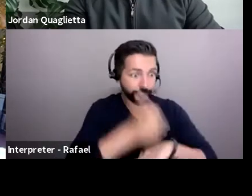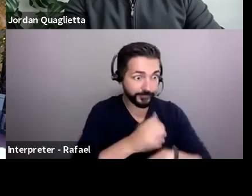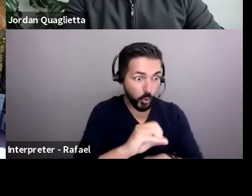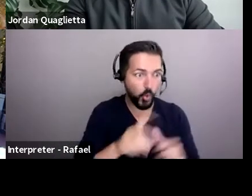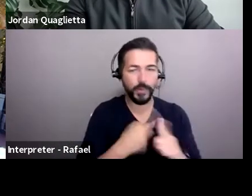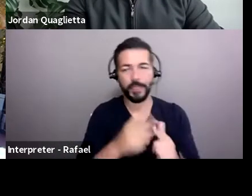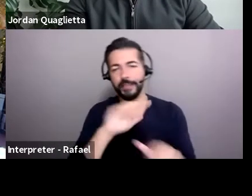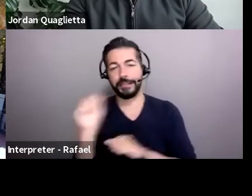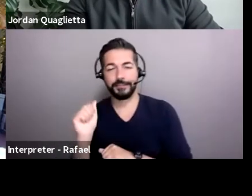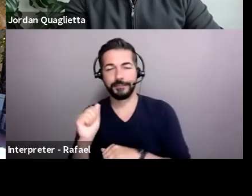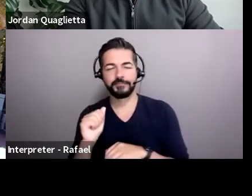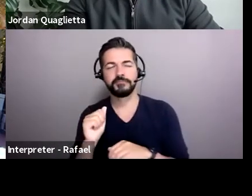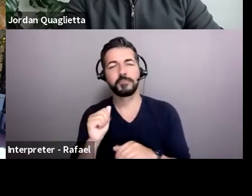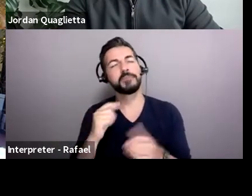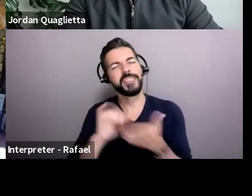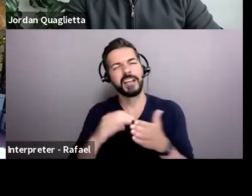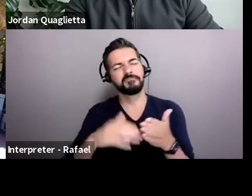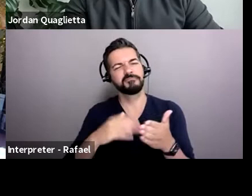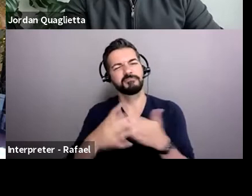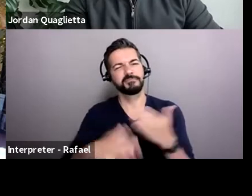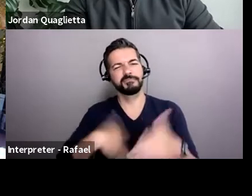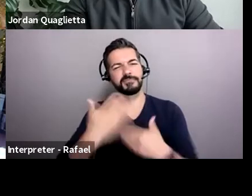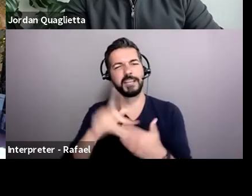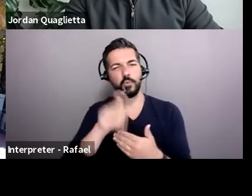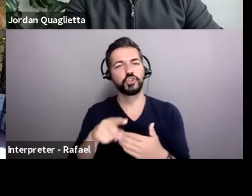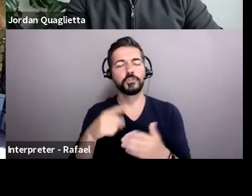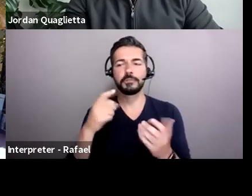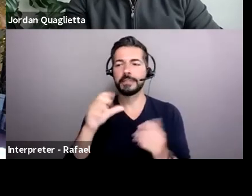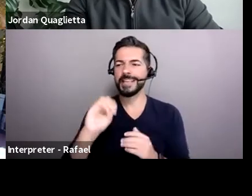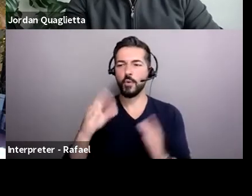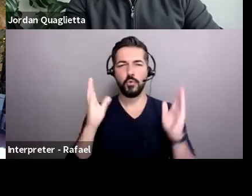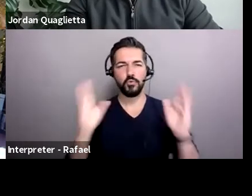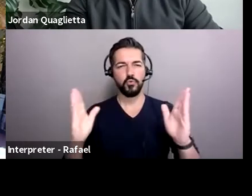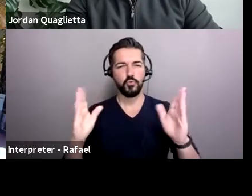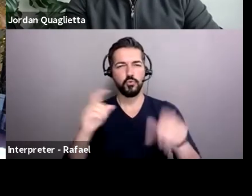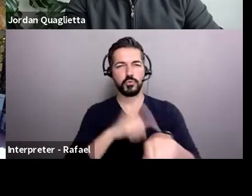of SEO. What is the timeline of an SEO project, particularly?